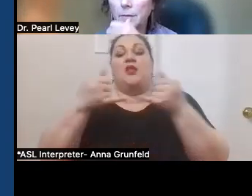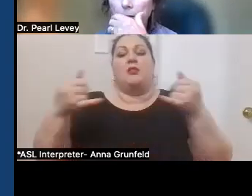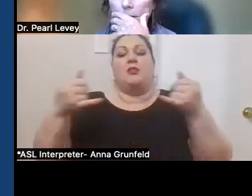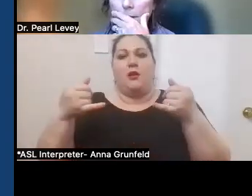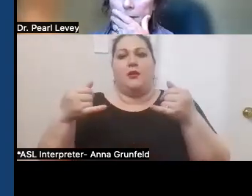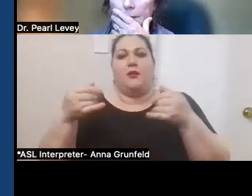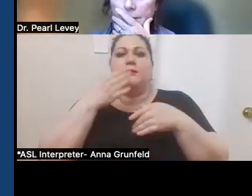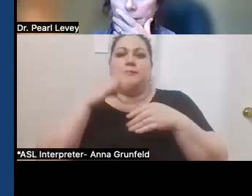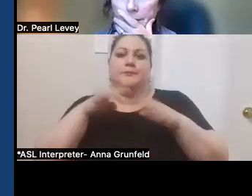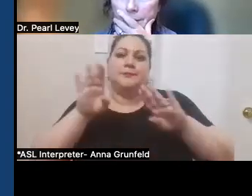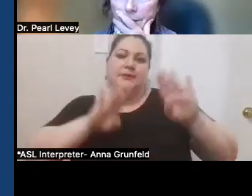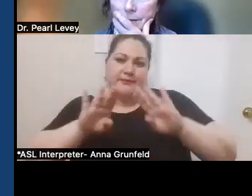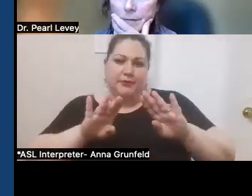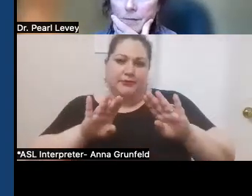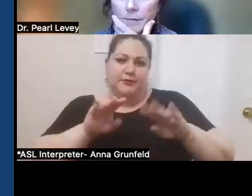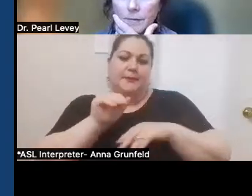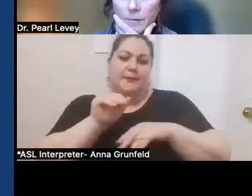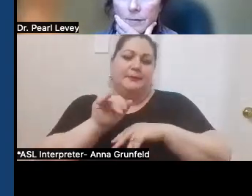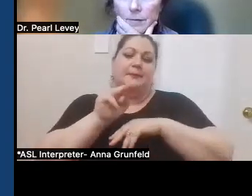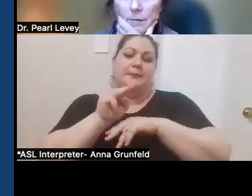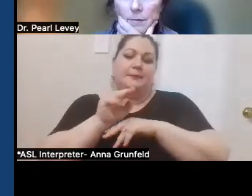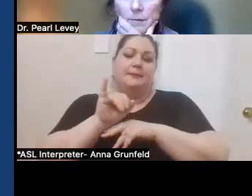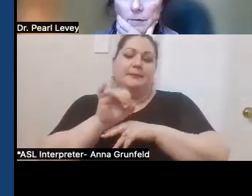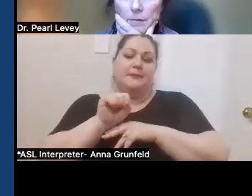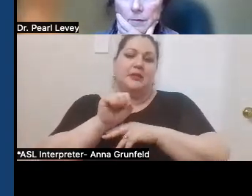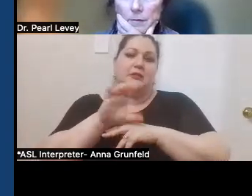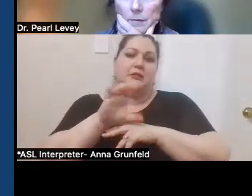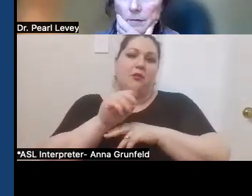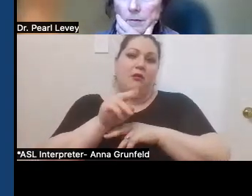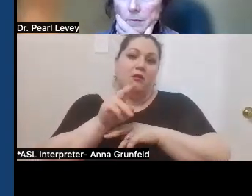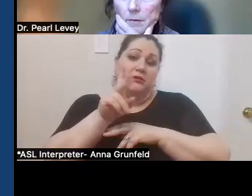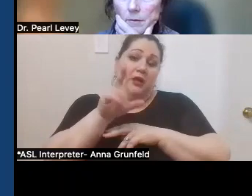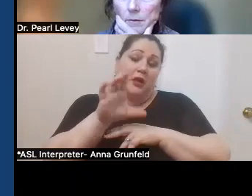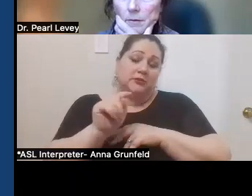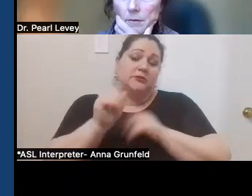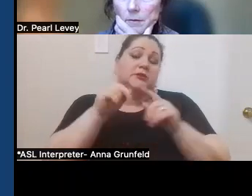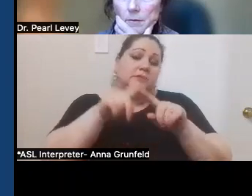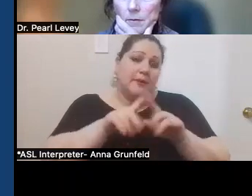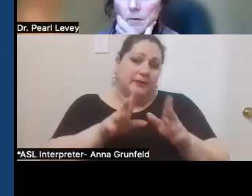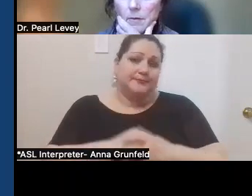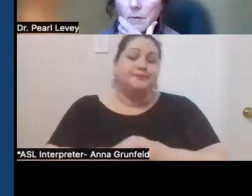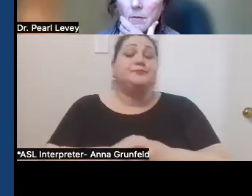I hope that answers those questions there. Maybe, maybe we can move on to the next case.